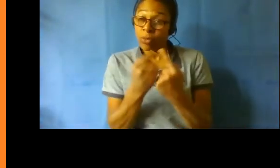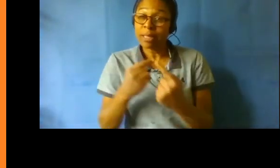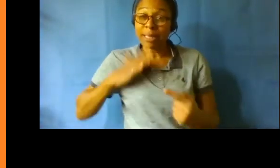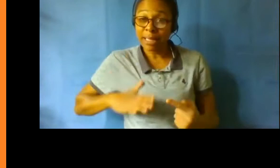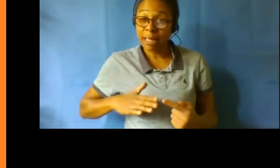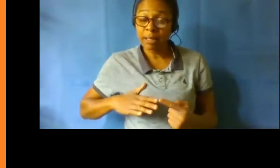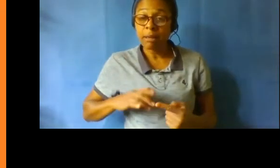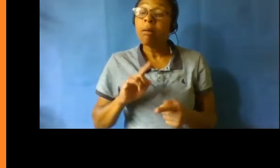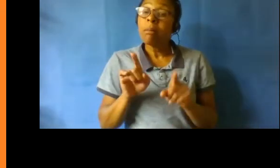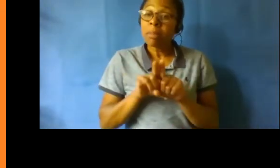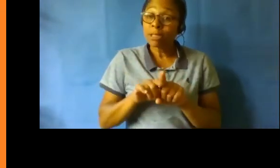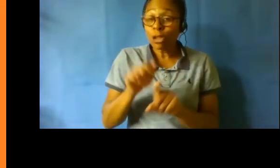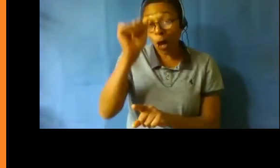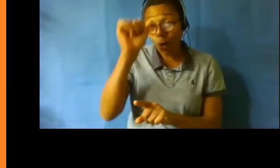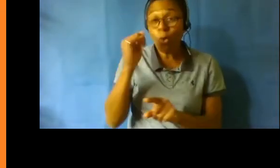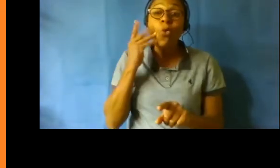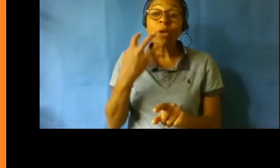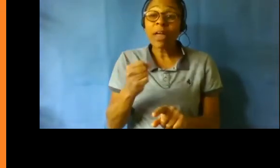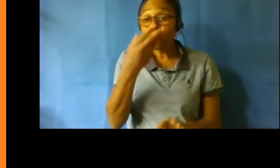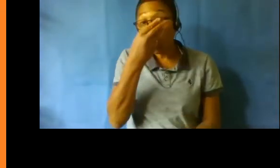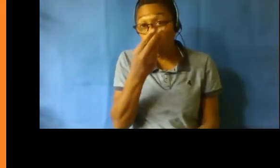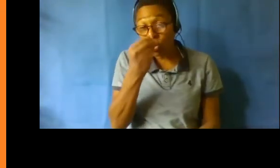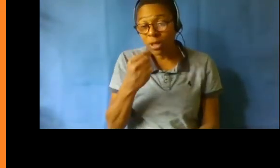drops of stinging mentholated shilling oil on their pillows before they sleep